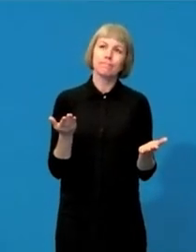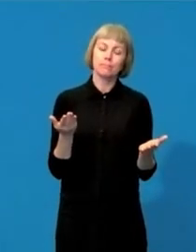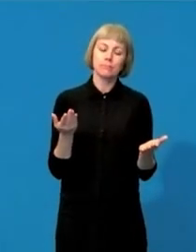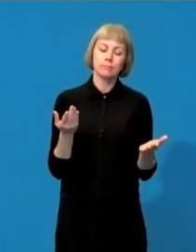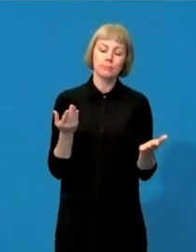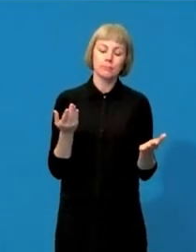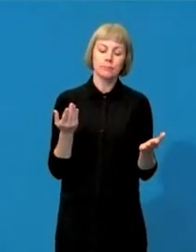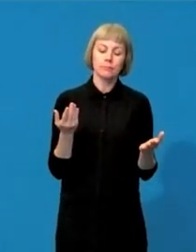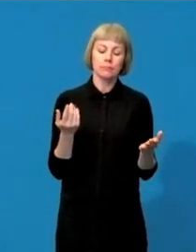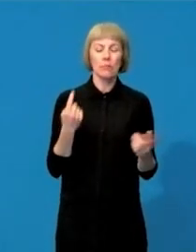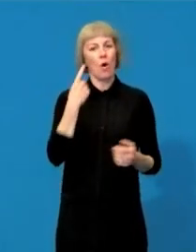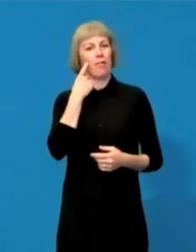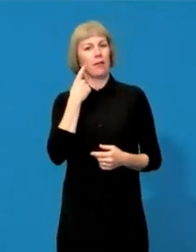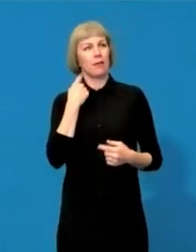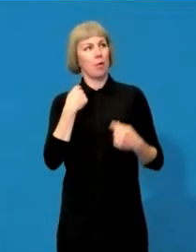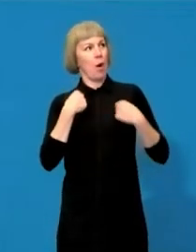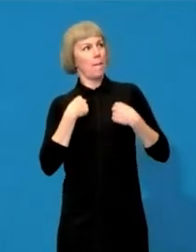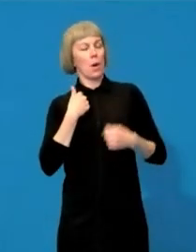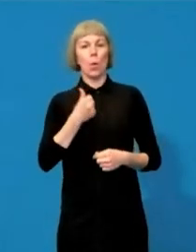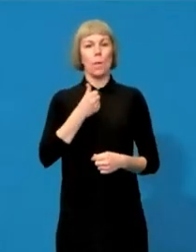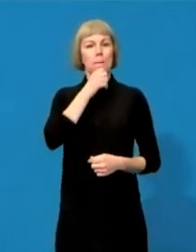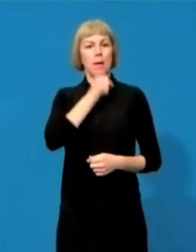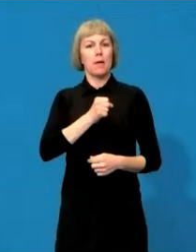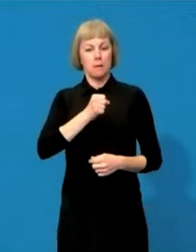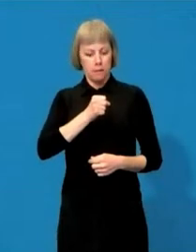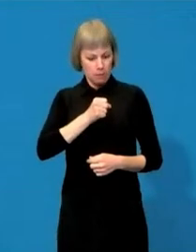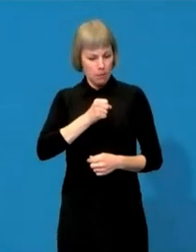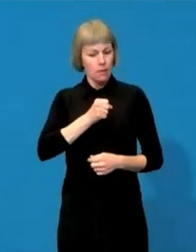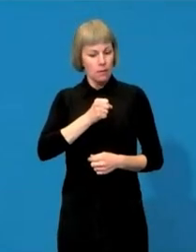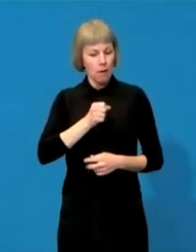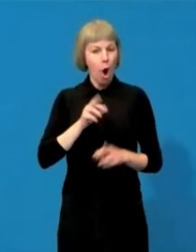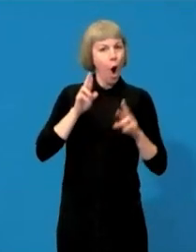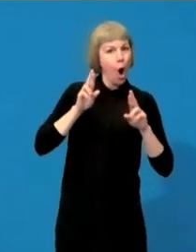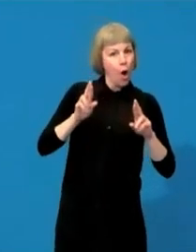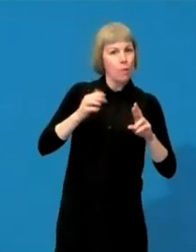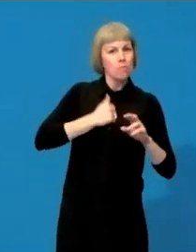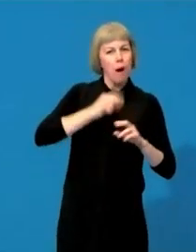good - I think that I'm a good person, and I'm hopeful that some of my little brothers will turn out like me, too.